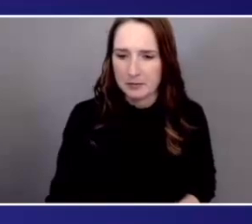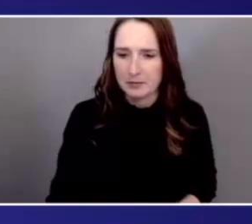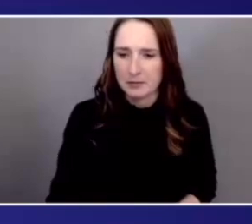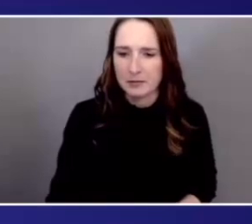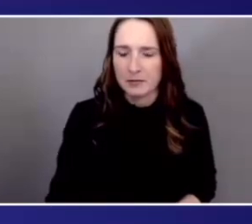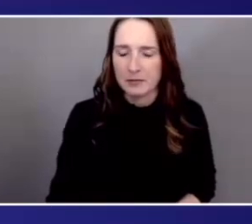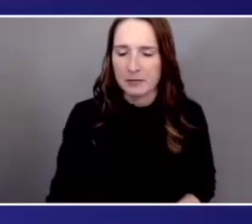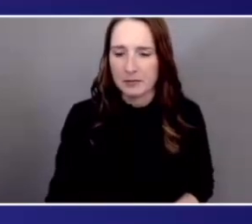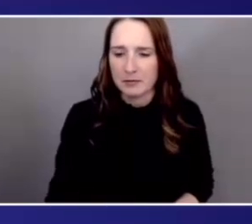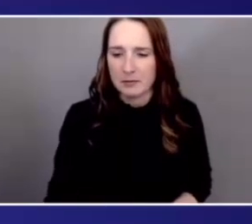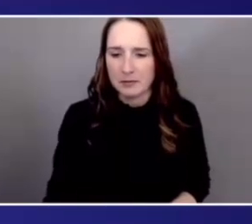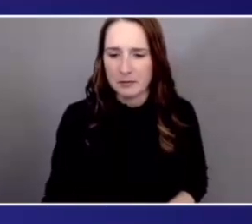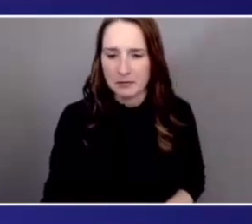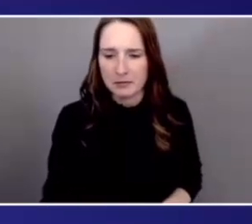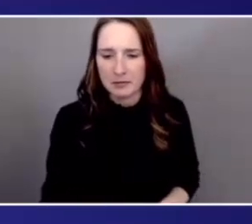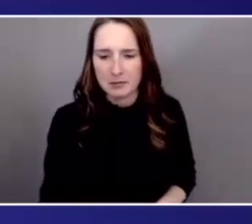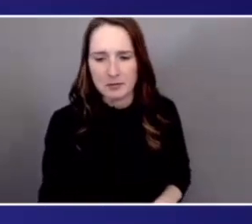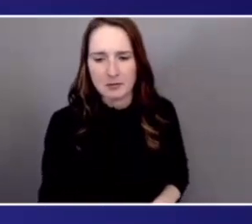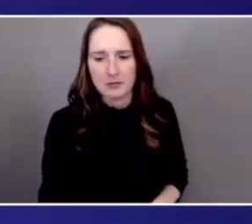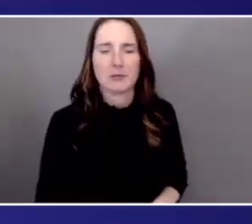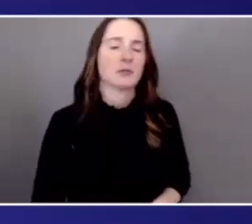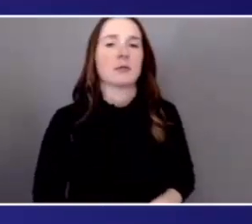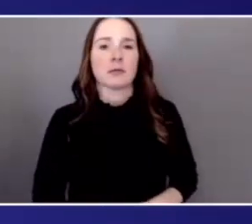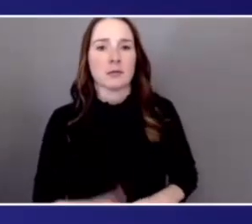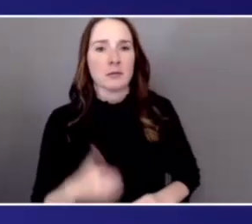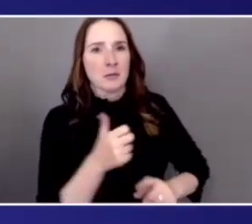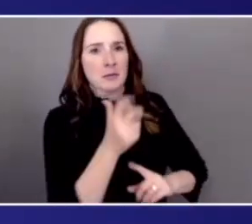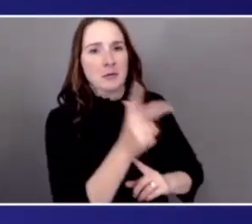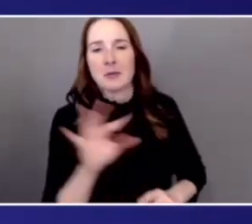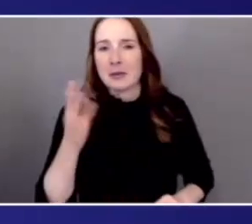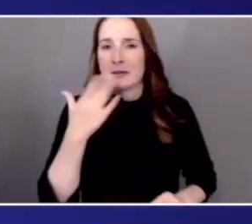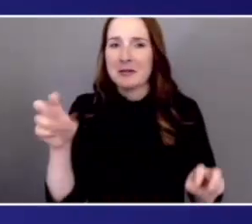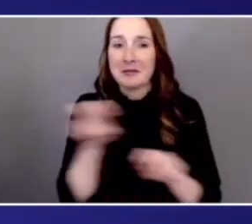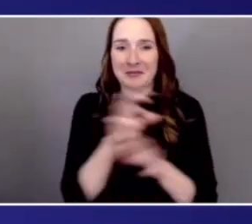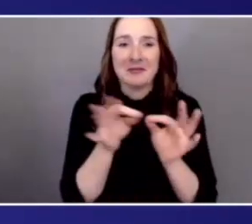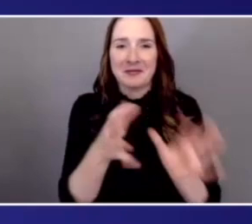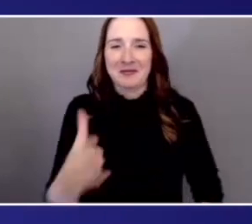Hi. My name is Clint. 20ÿmin. Thanks. I'm Dr. Quentin Walls.